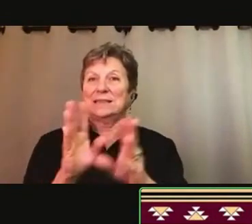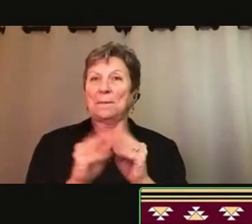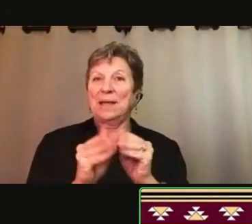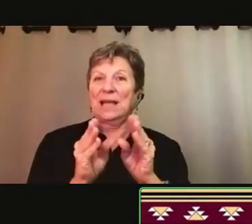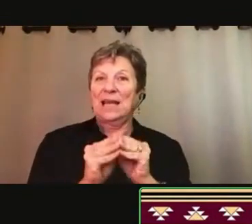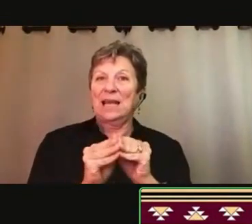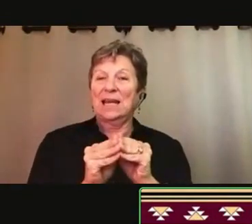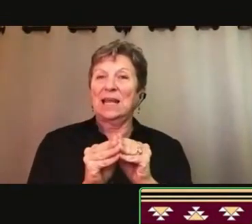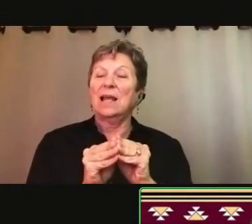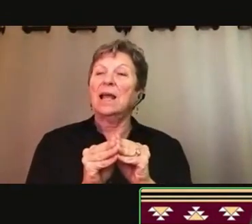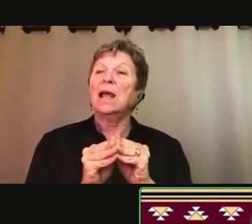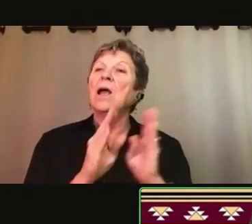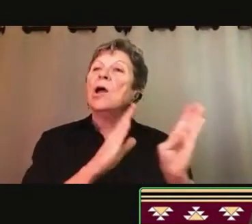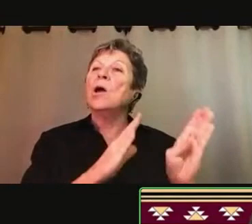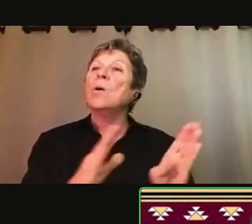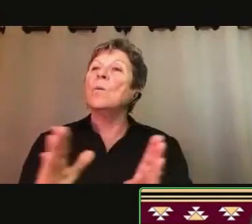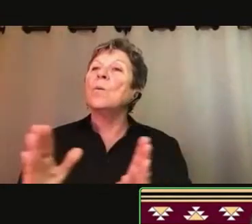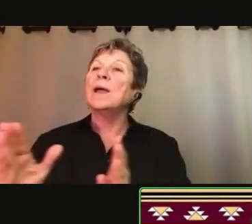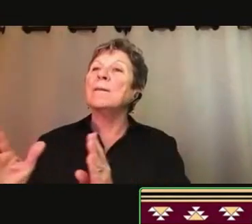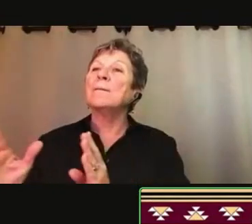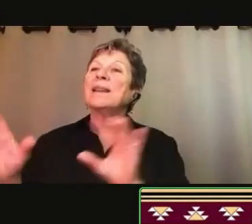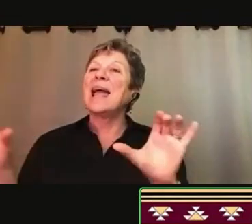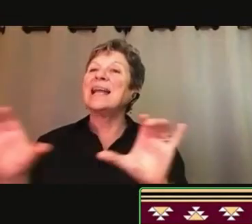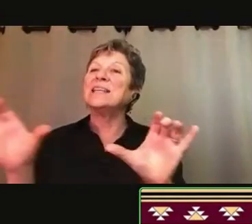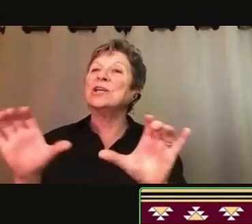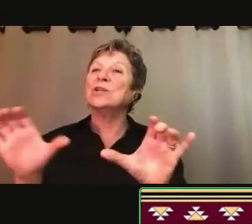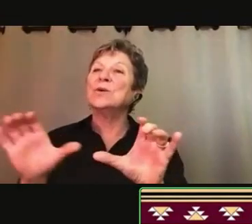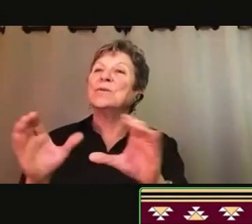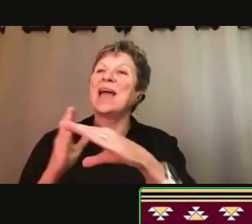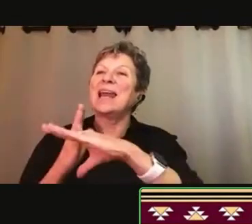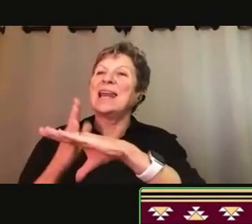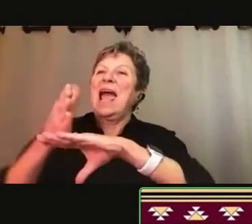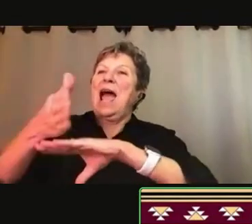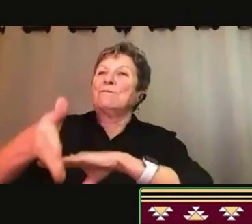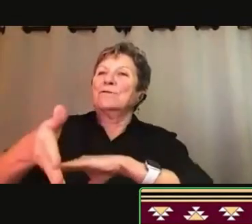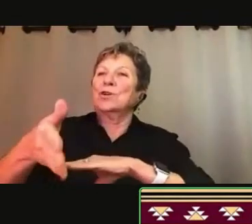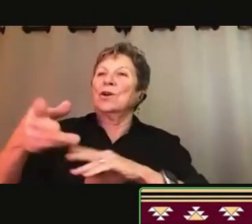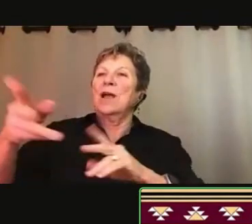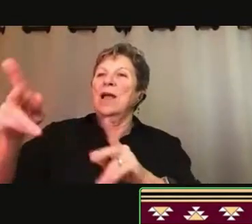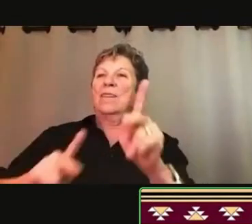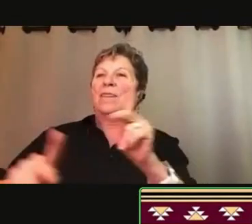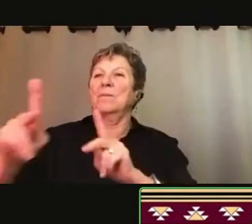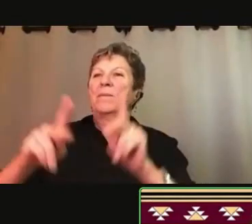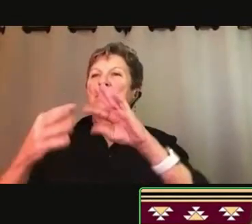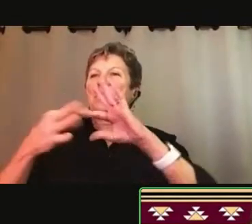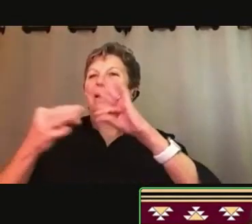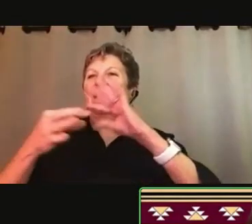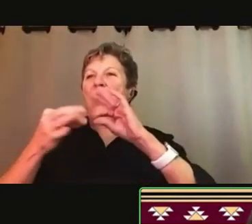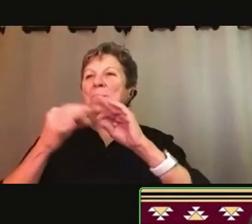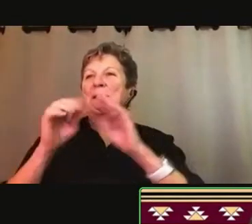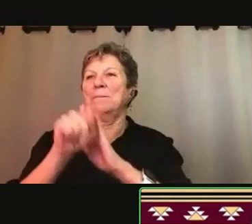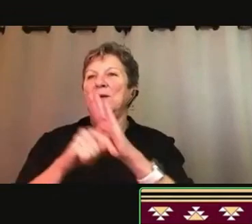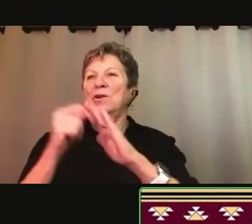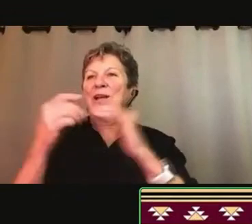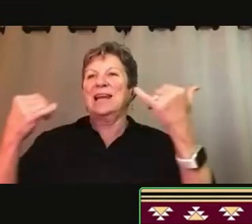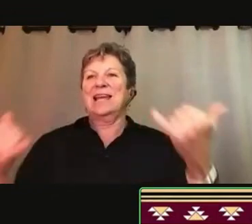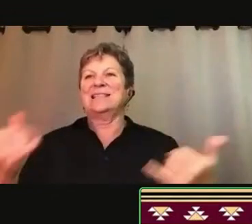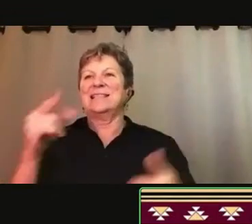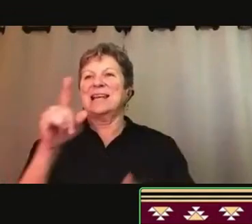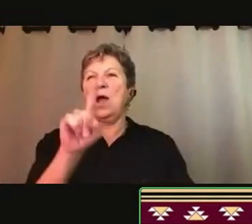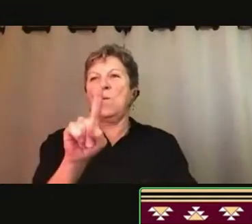OUR REGULAR BUSINESS MEETING